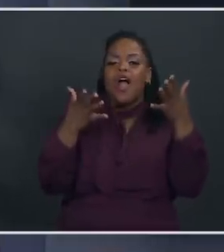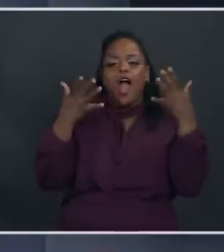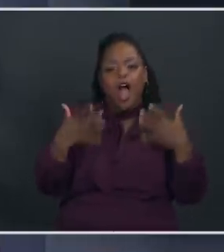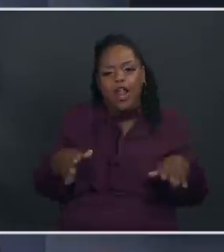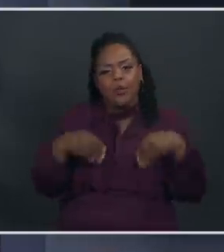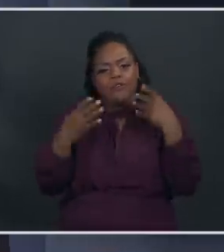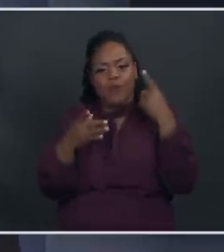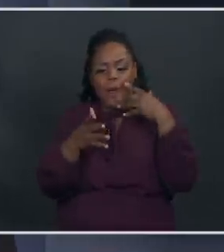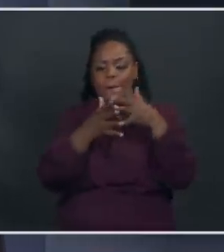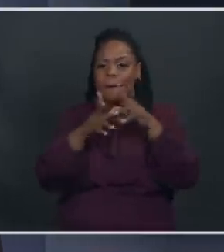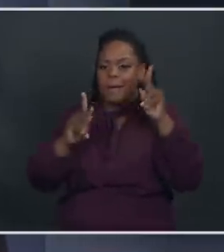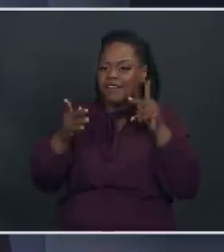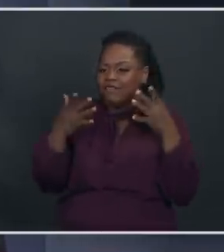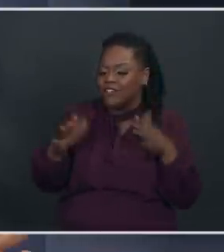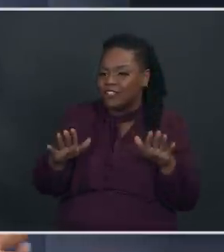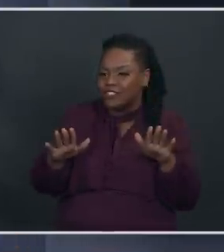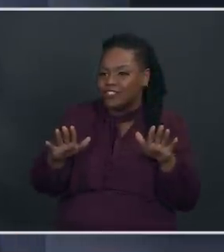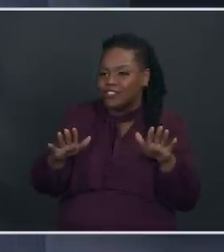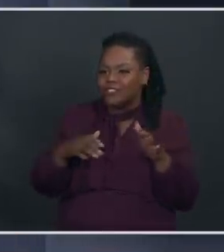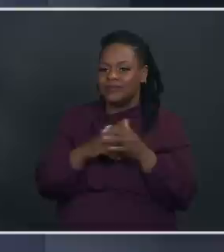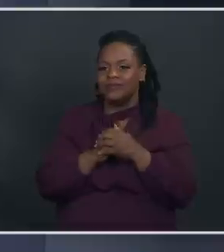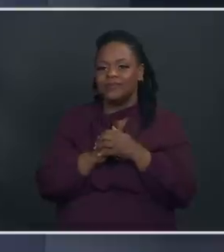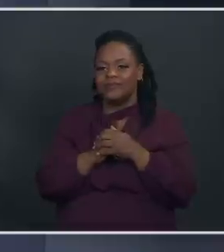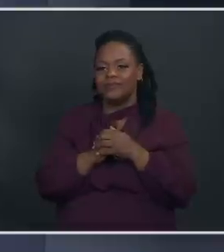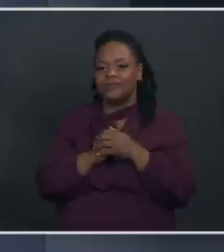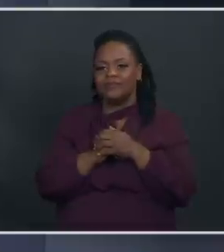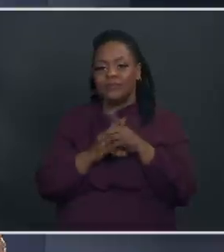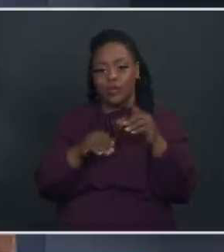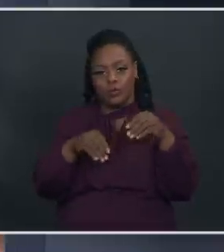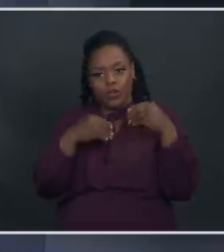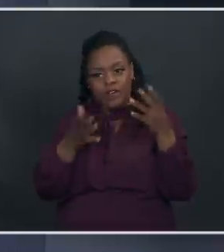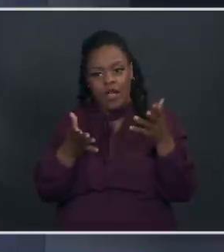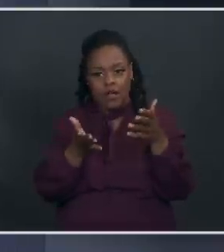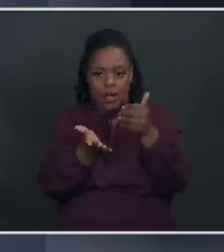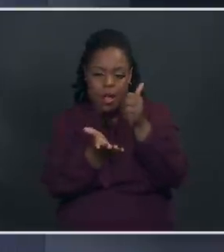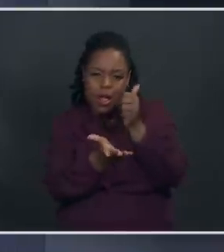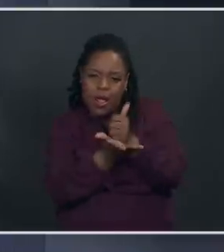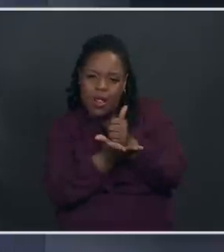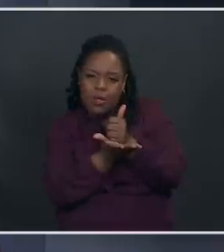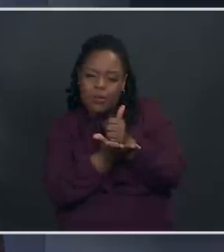which is to get relief to the American people, to get the pandemic under control,